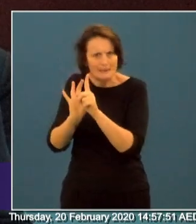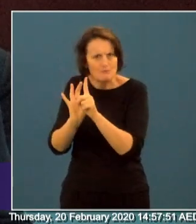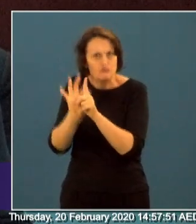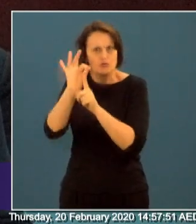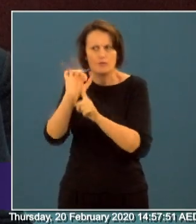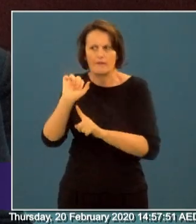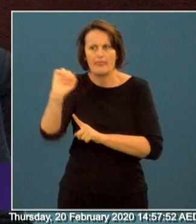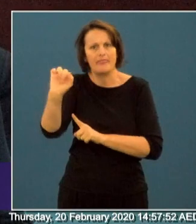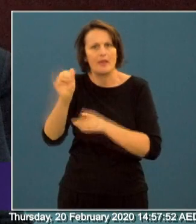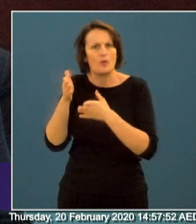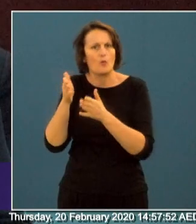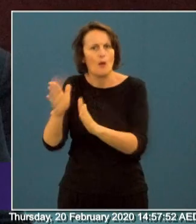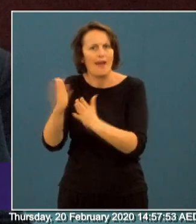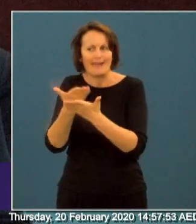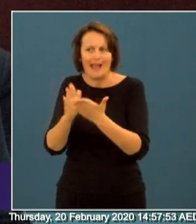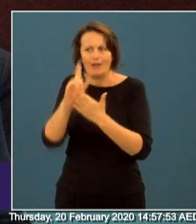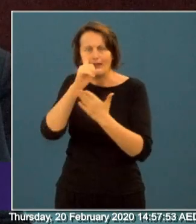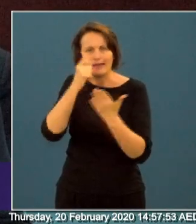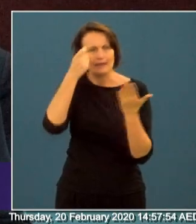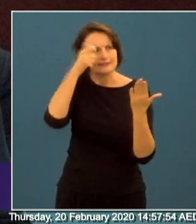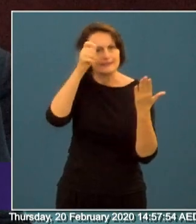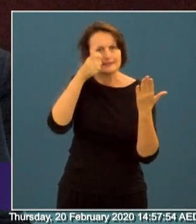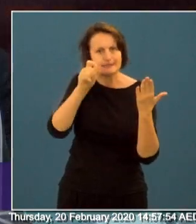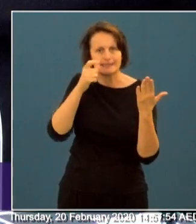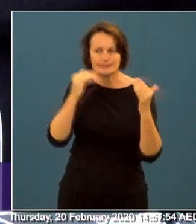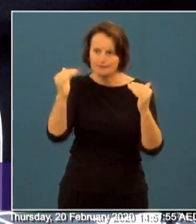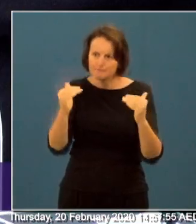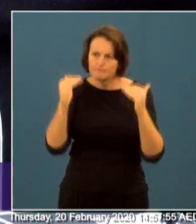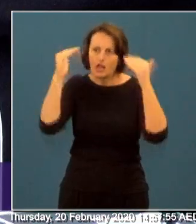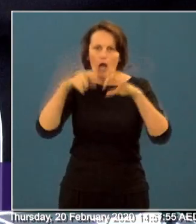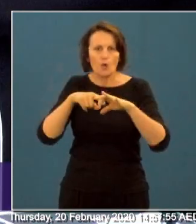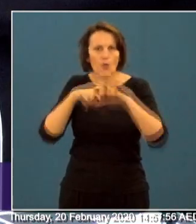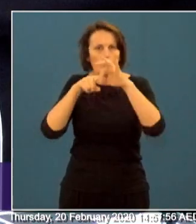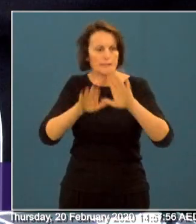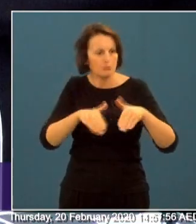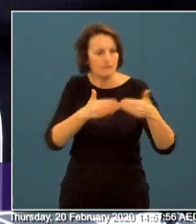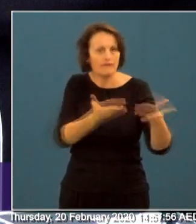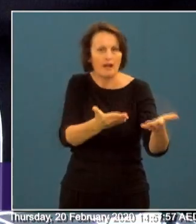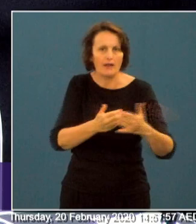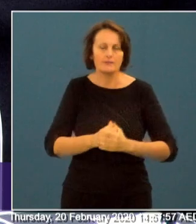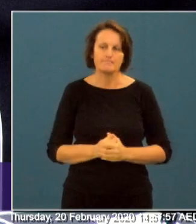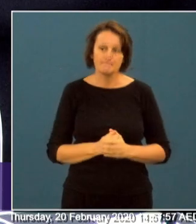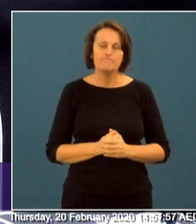to demonstrate how they meet those standards? That's correct. So the National Standards is an existing —